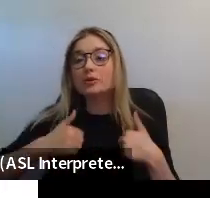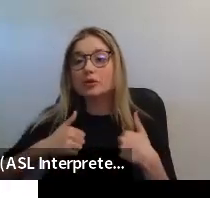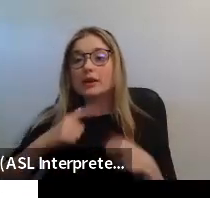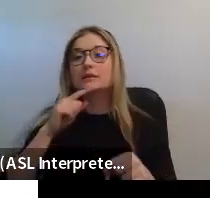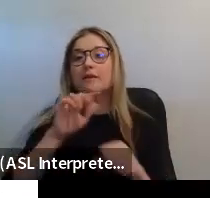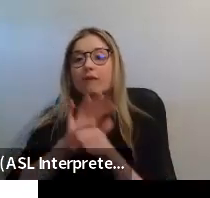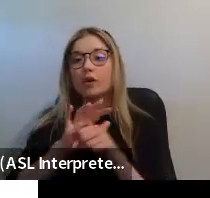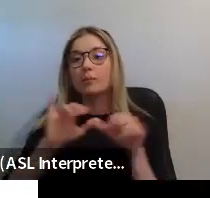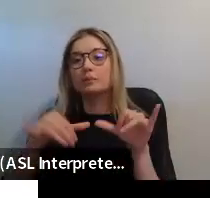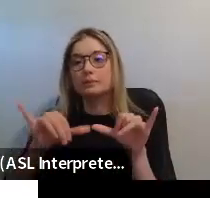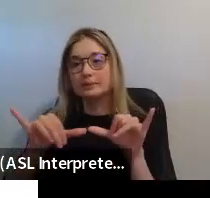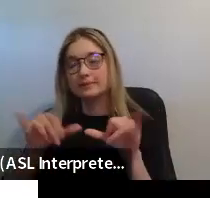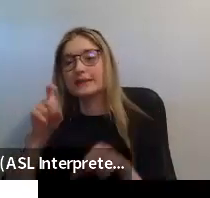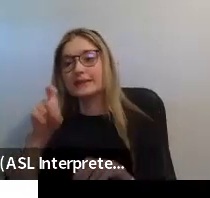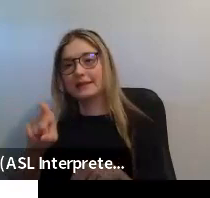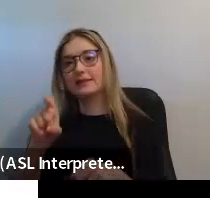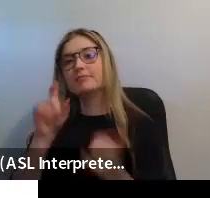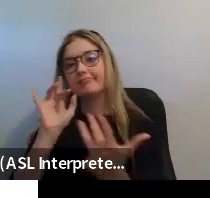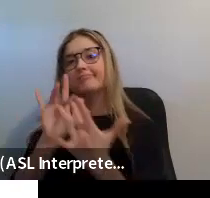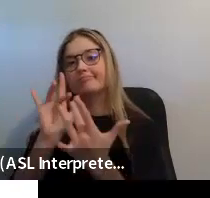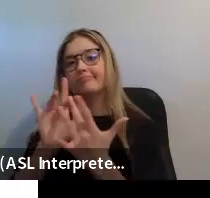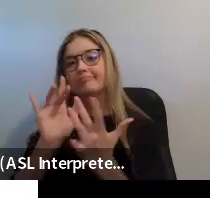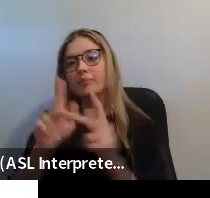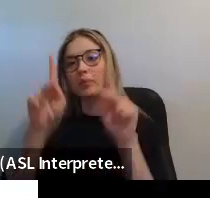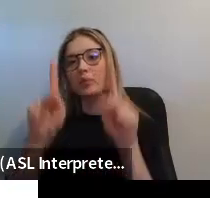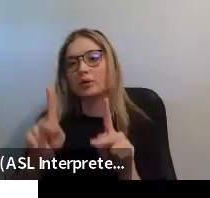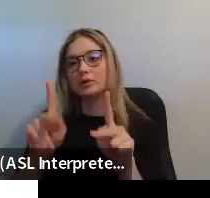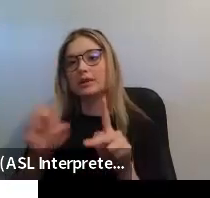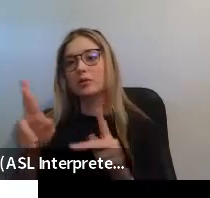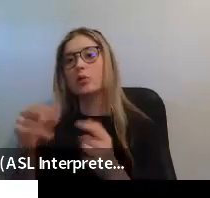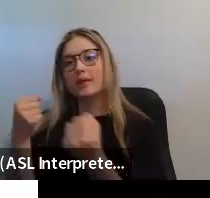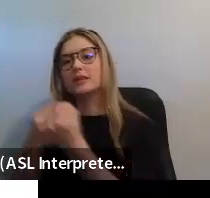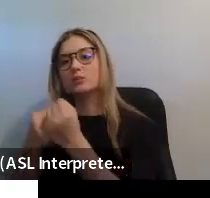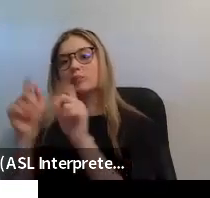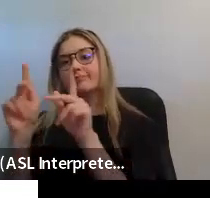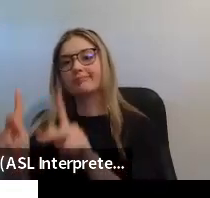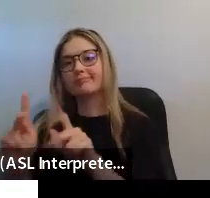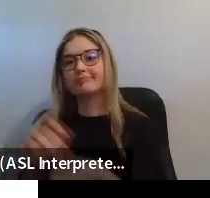We need to be able to get in contact with the individual or their support person.